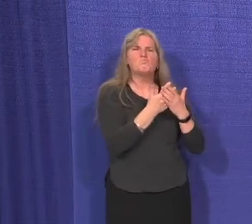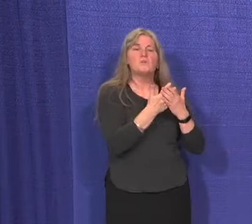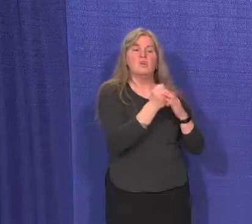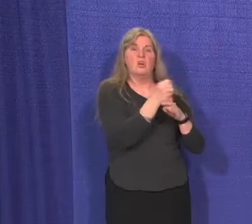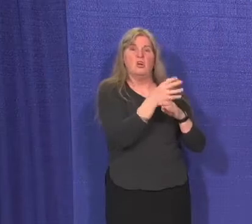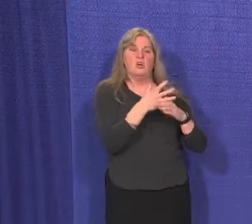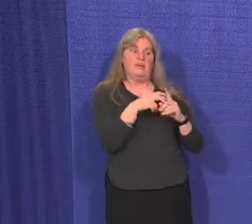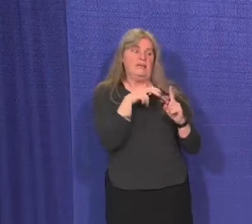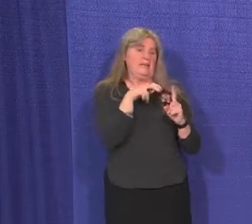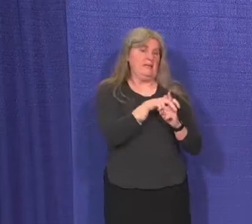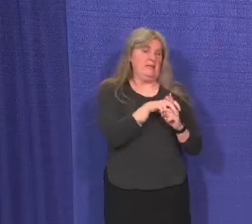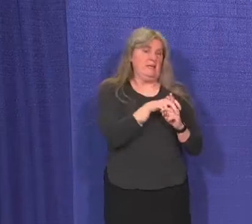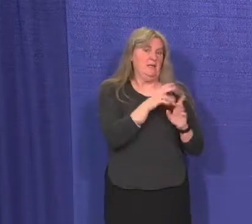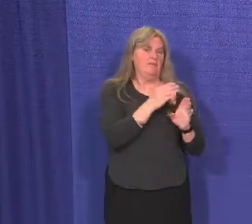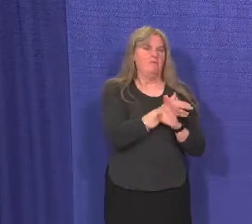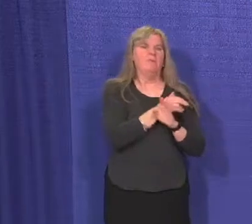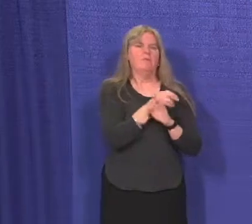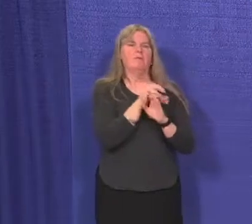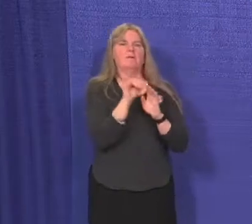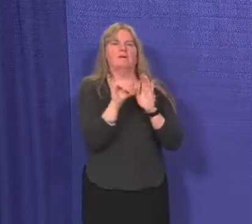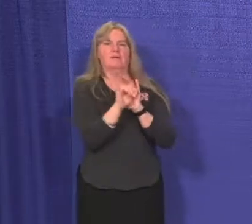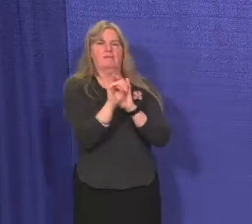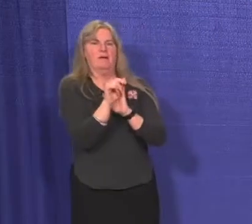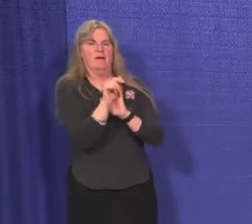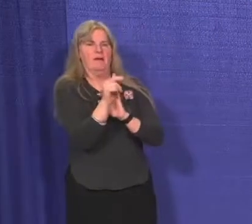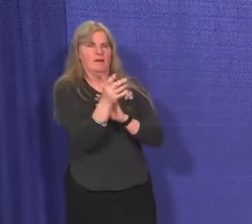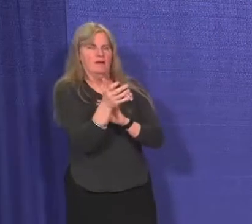We are increasing incrementally